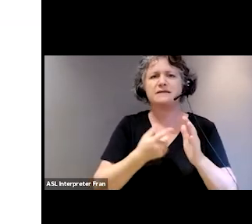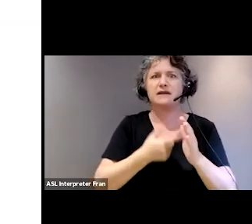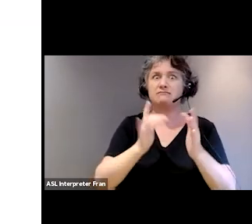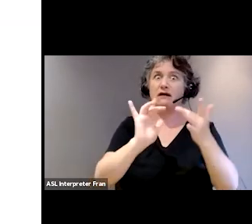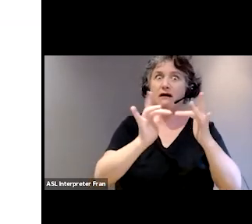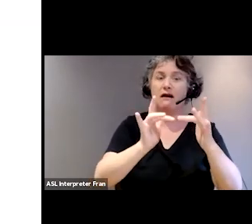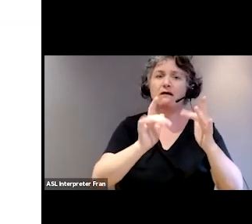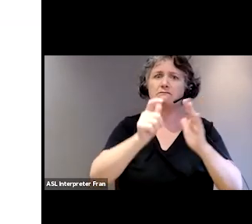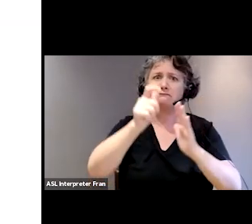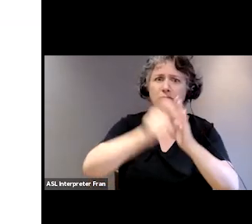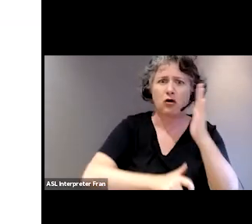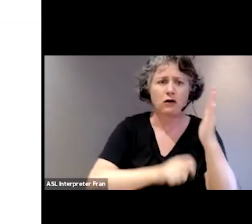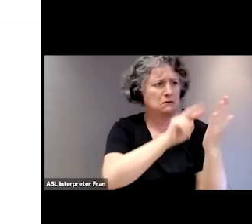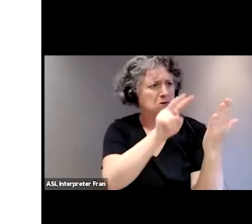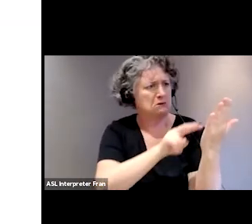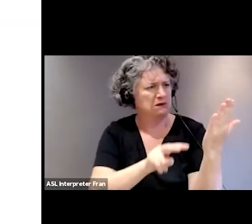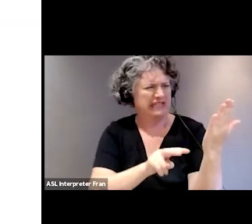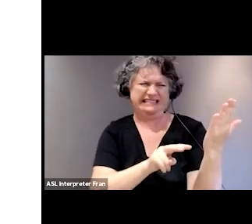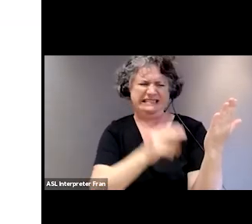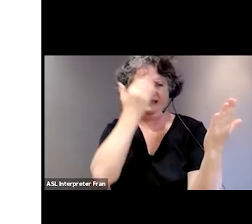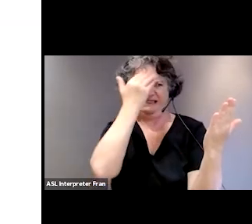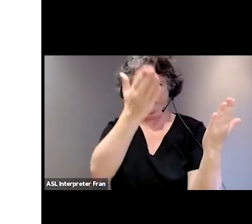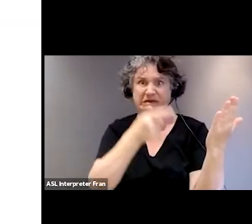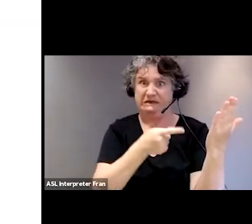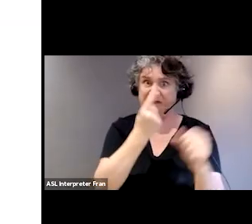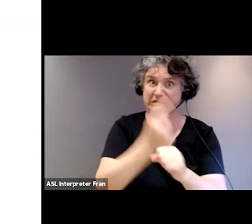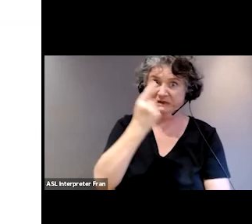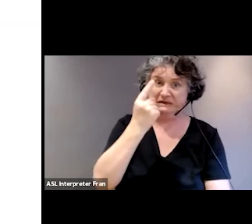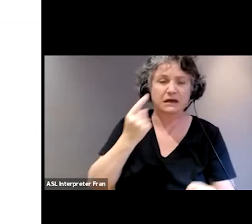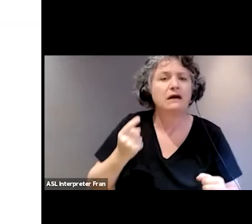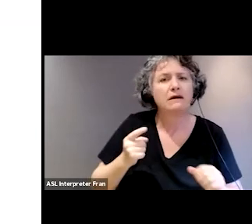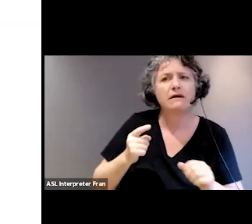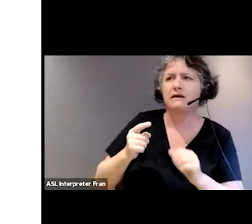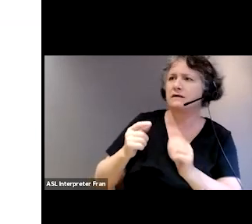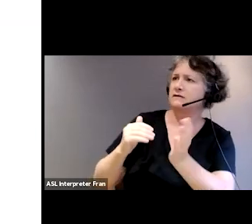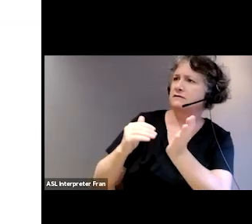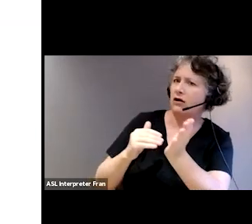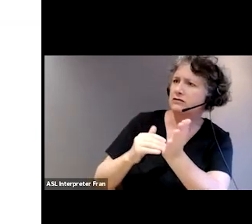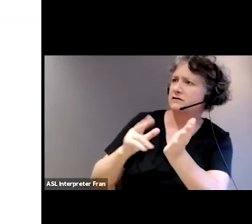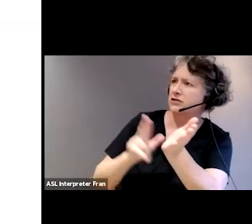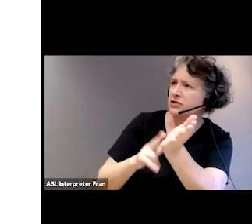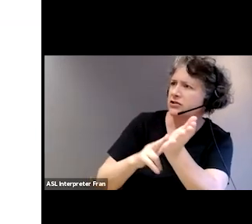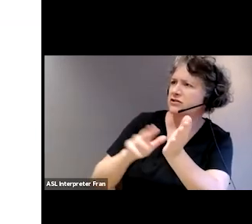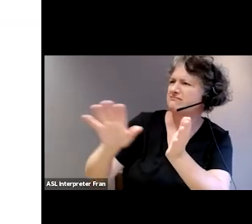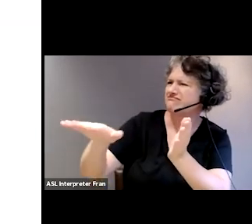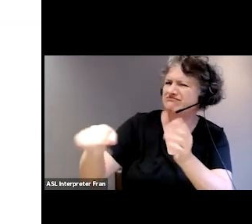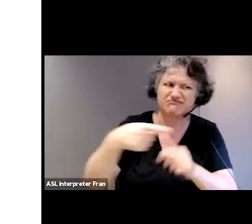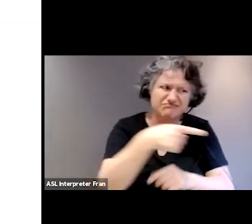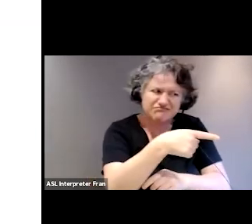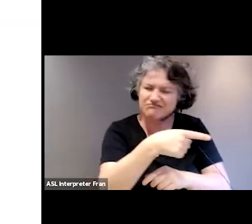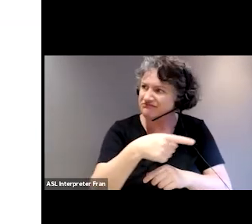to fact check. I think doing your due diligence to make sure that the information you are receiving